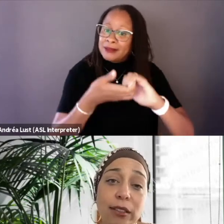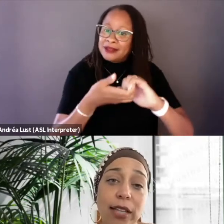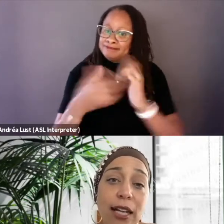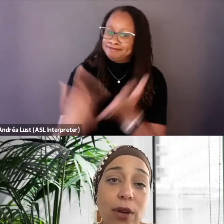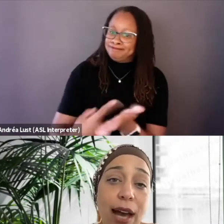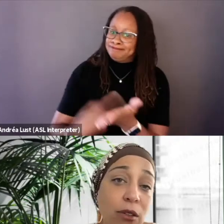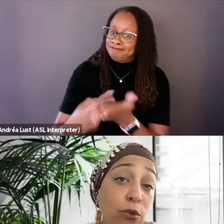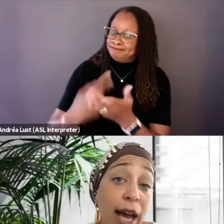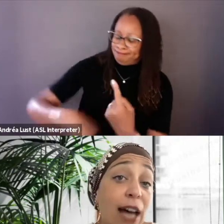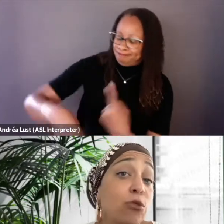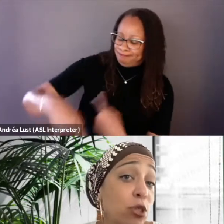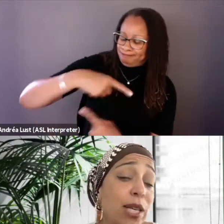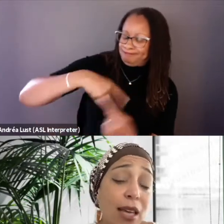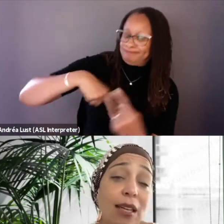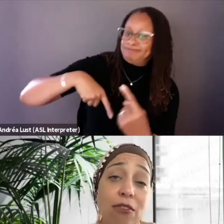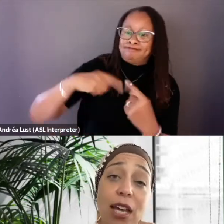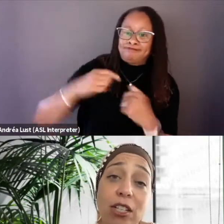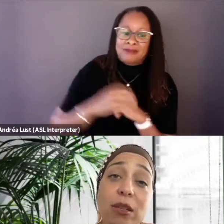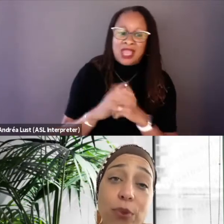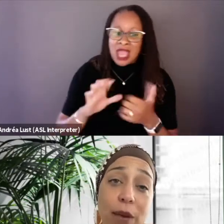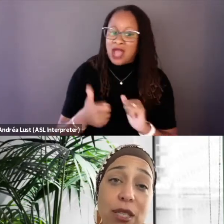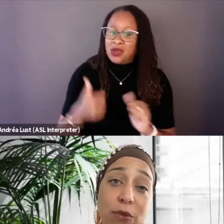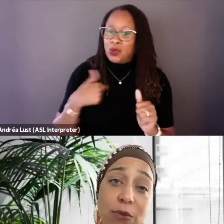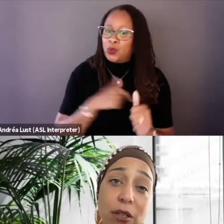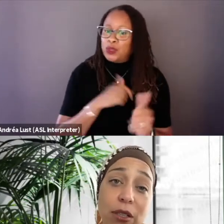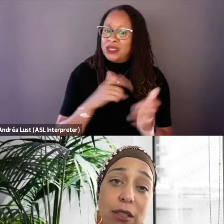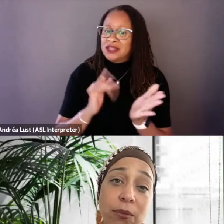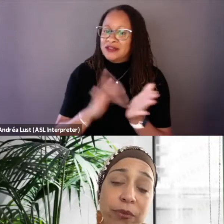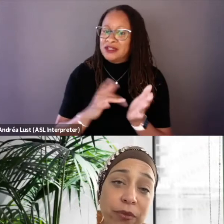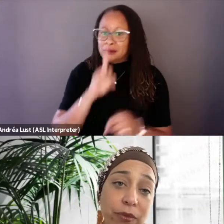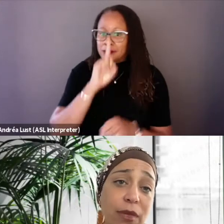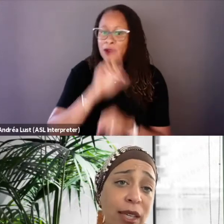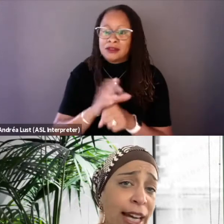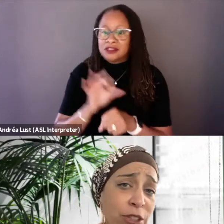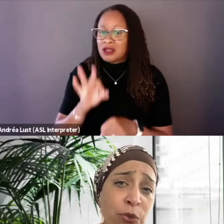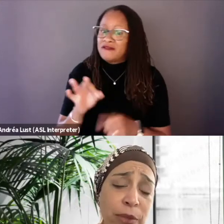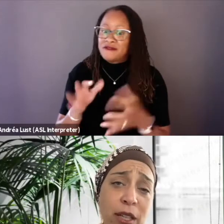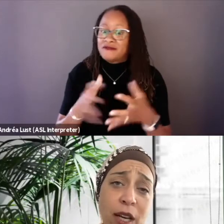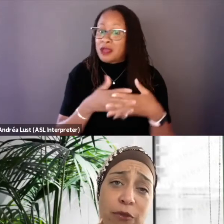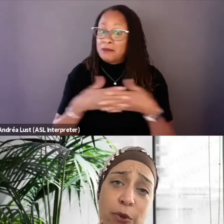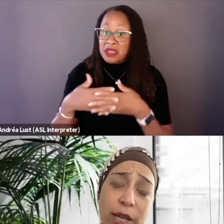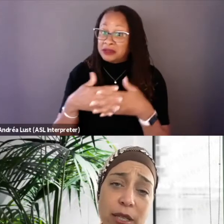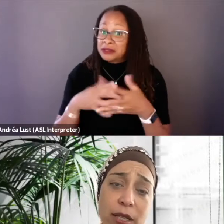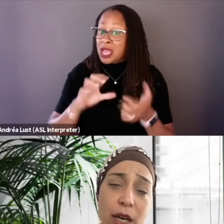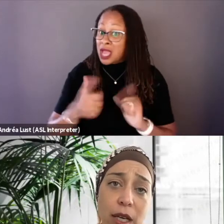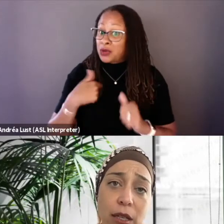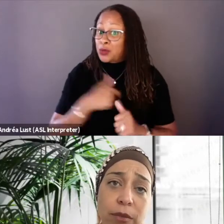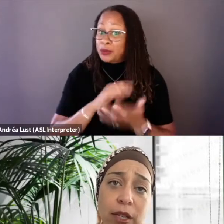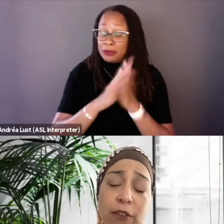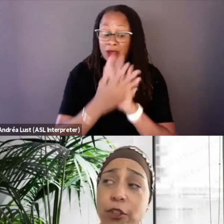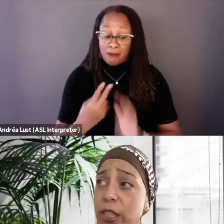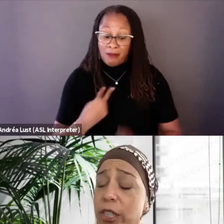how do we take advantage of the promise of America? How do we become a voice for good?